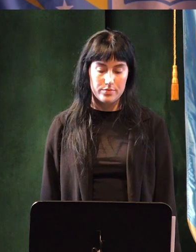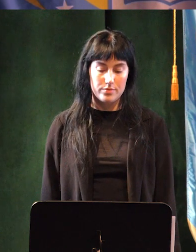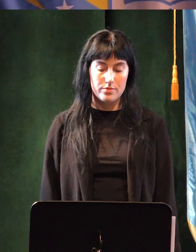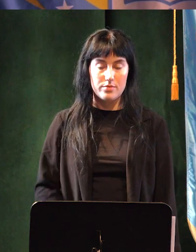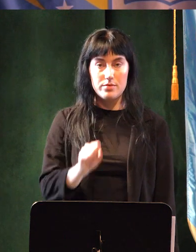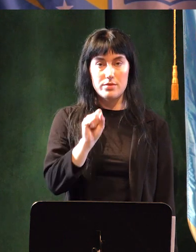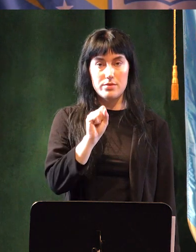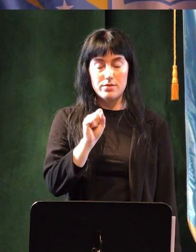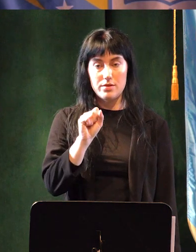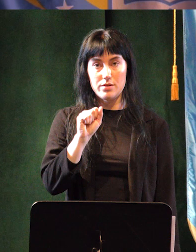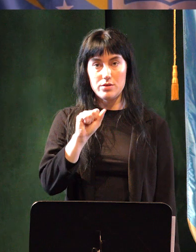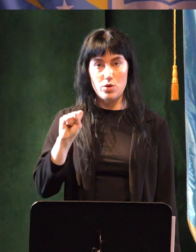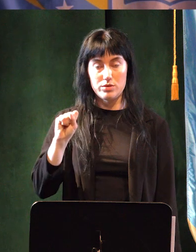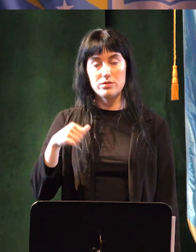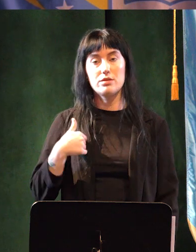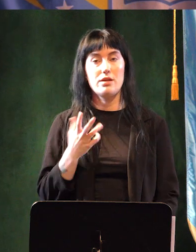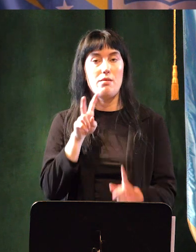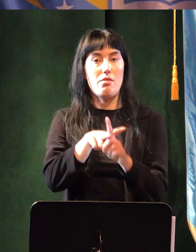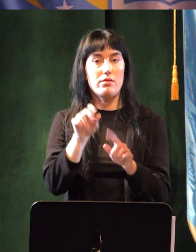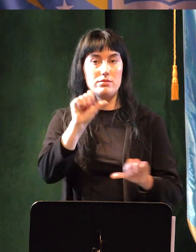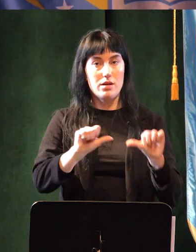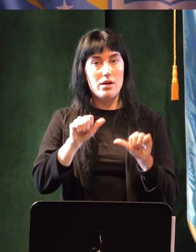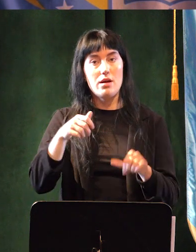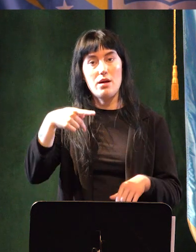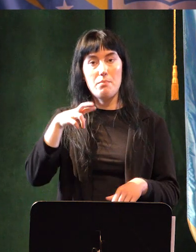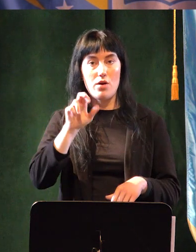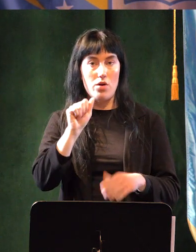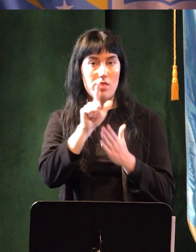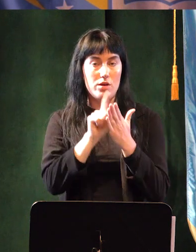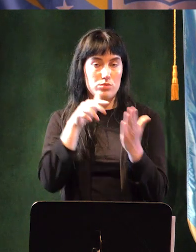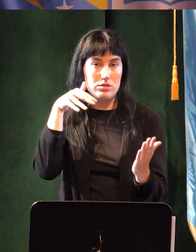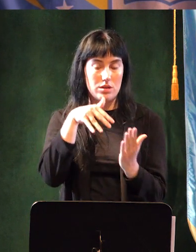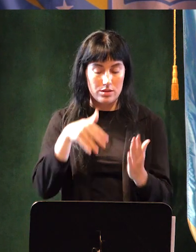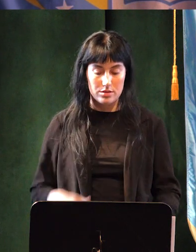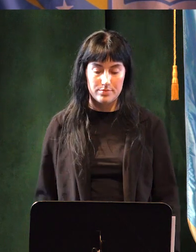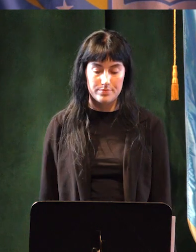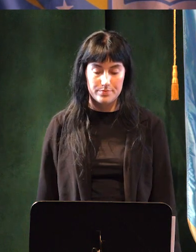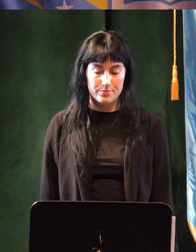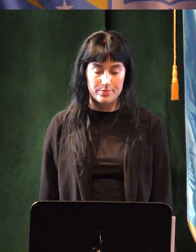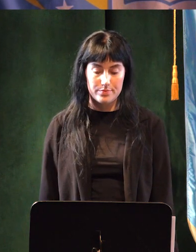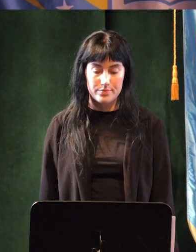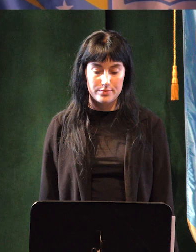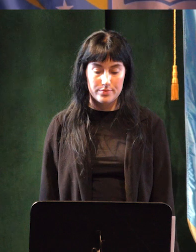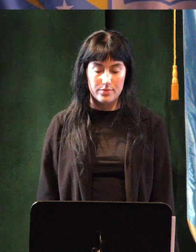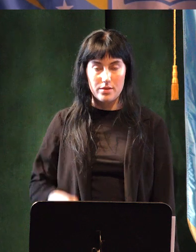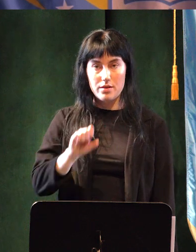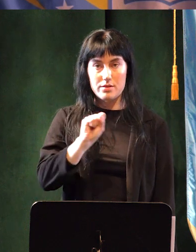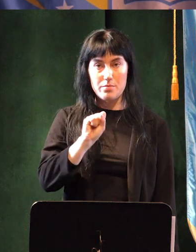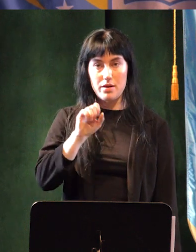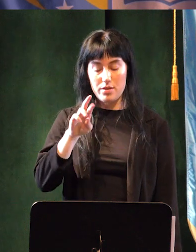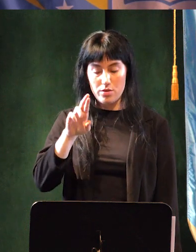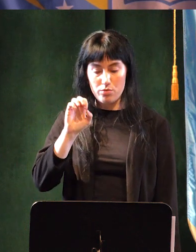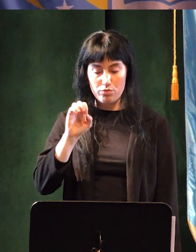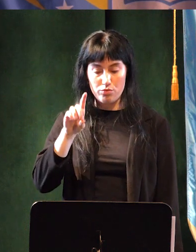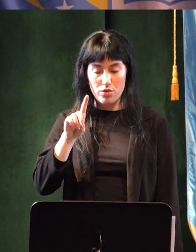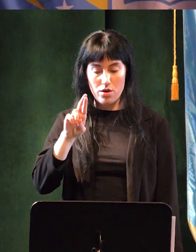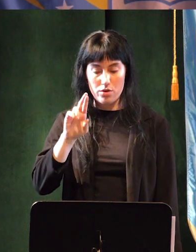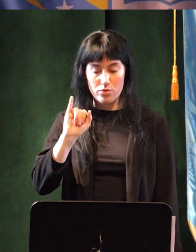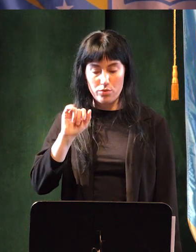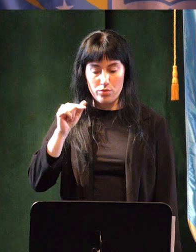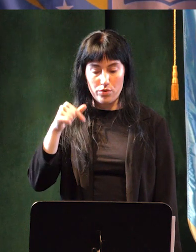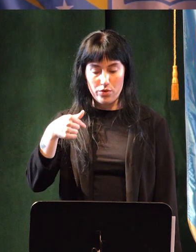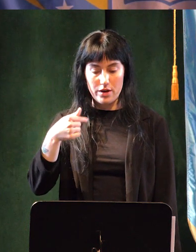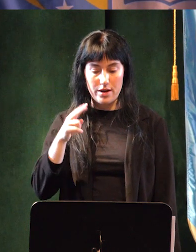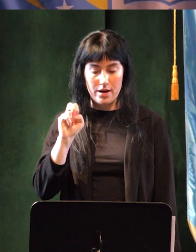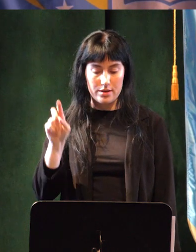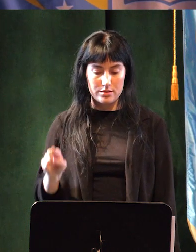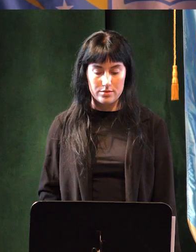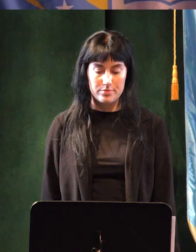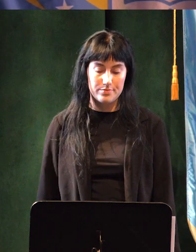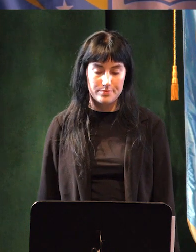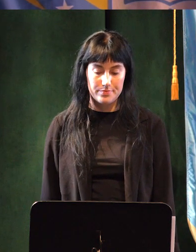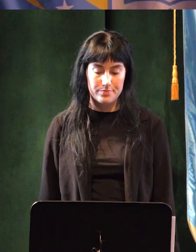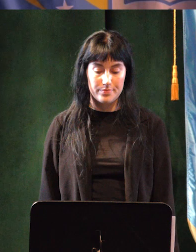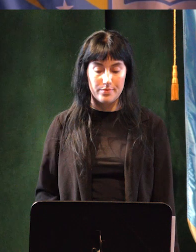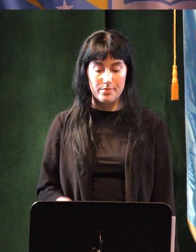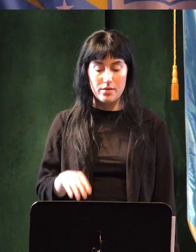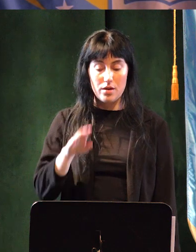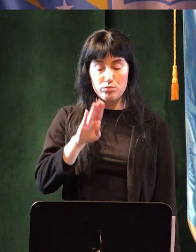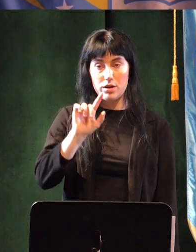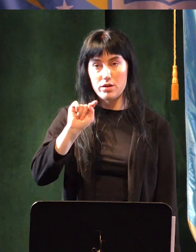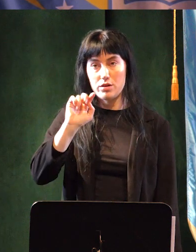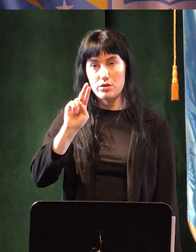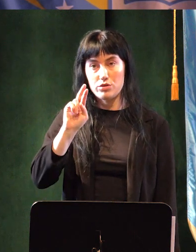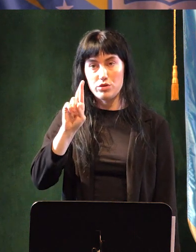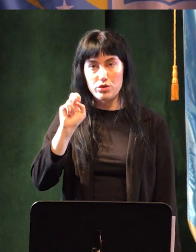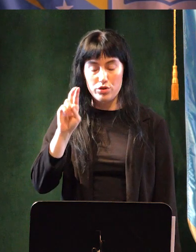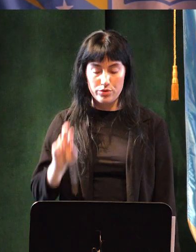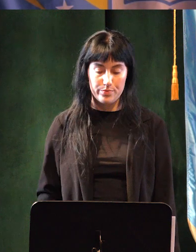associate in applied science paralegal studies Samantha Rodriguez Brenda Turner